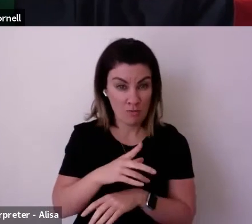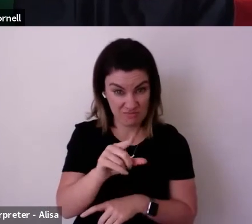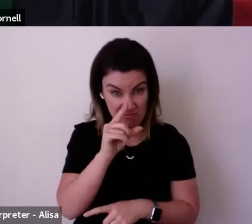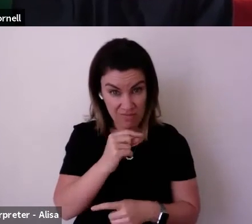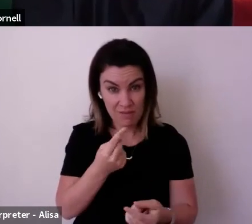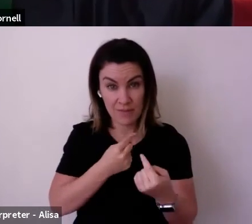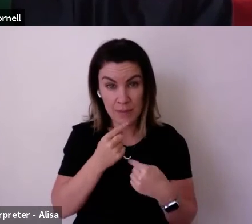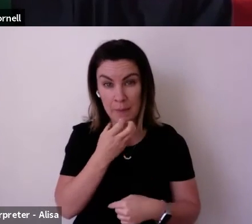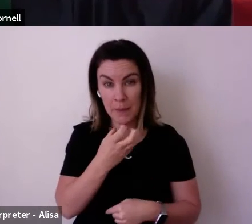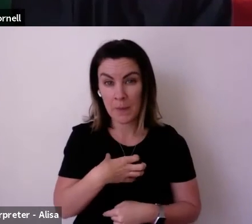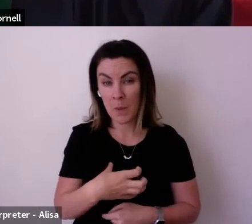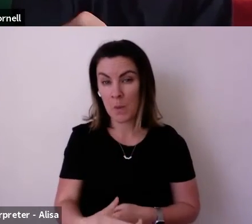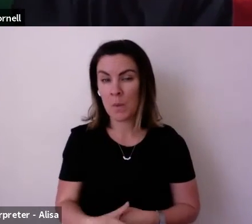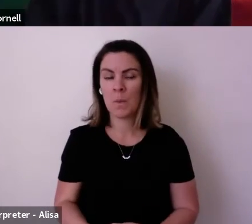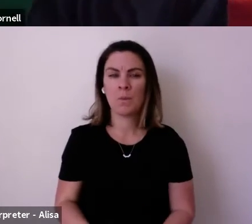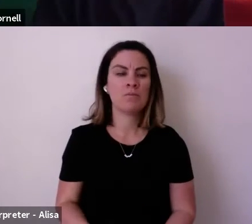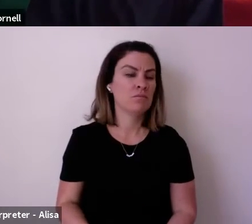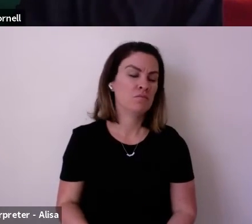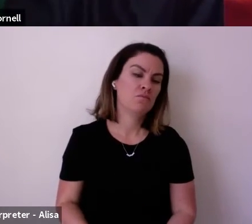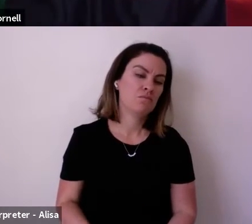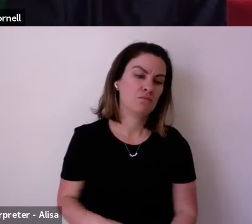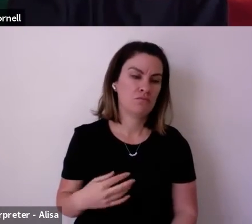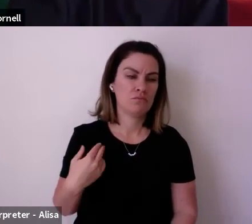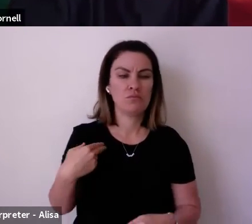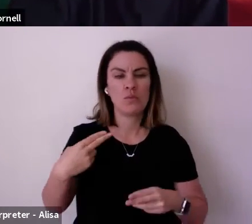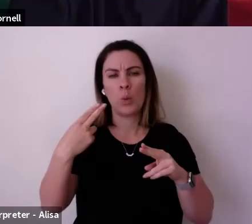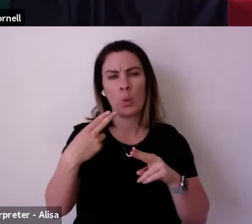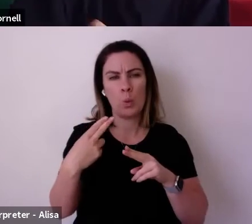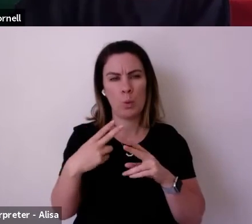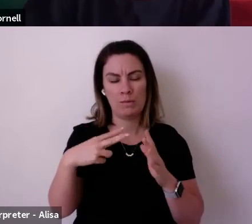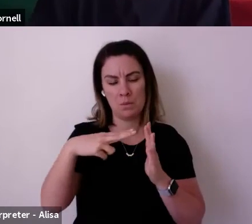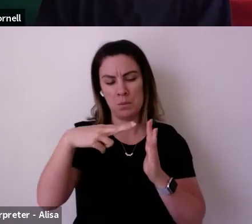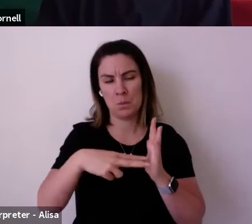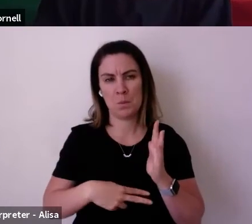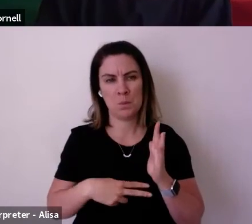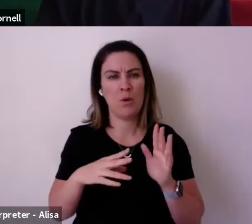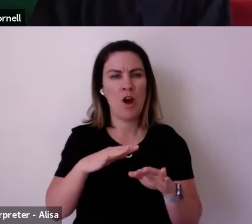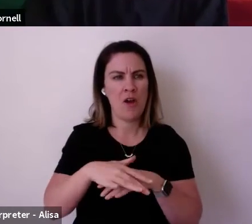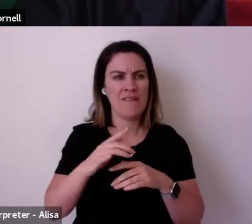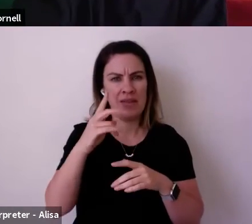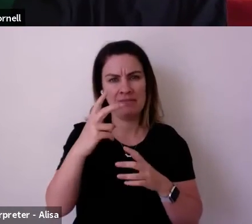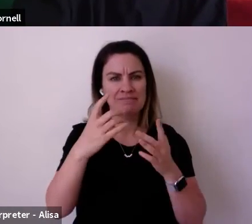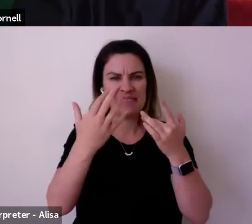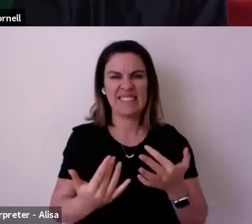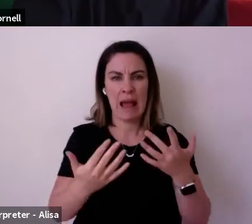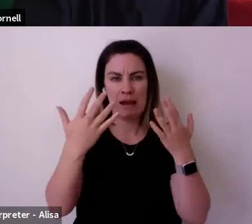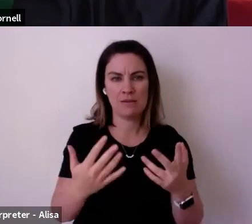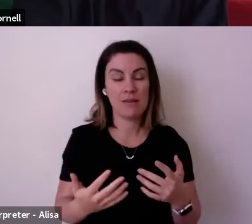Gavin Sade : Maybe a quick scan . About a quick look back at the data. And we have got graduates